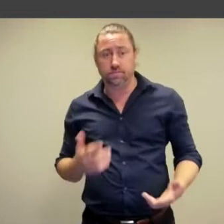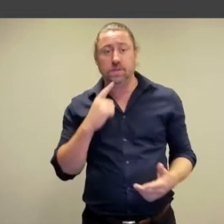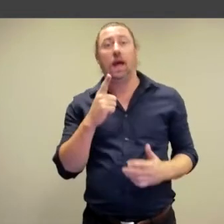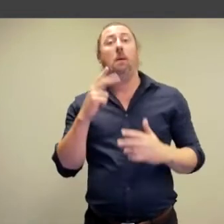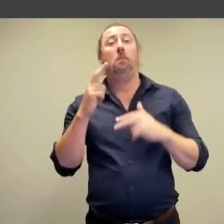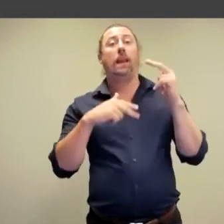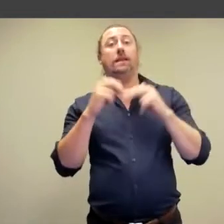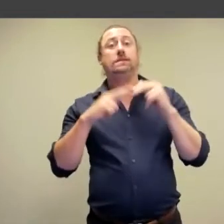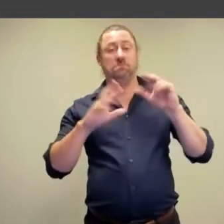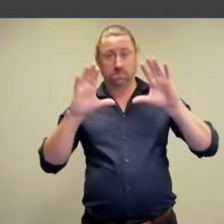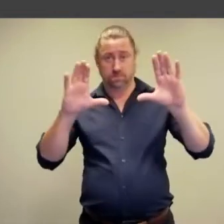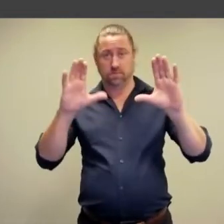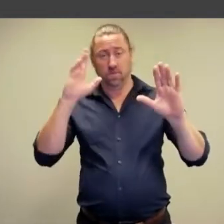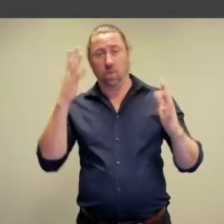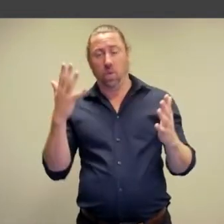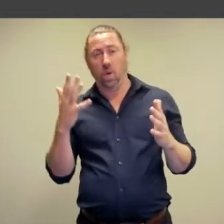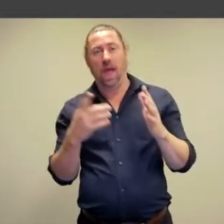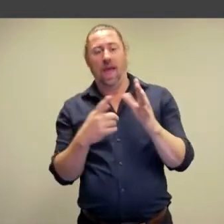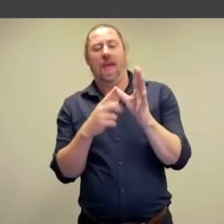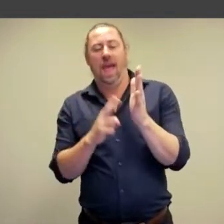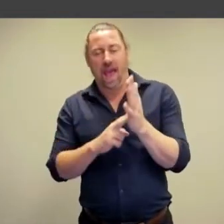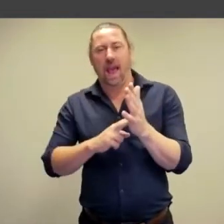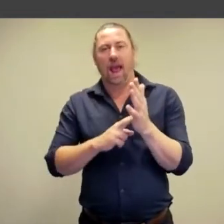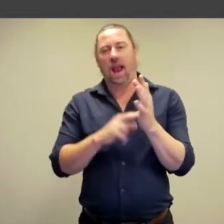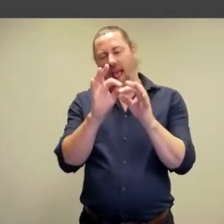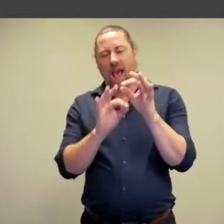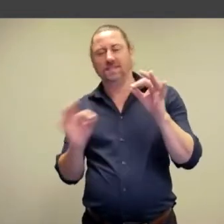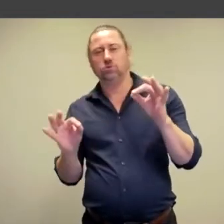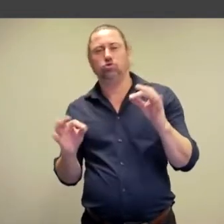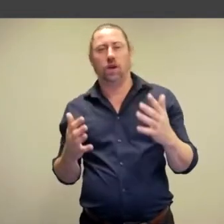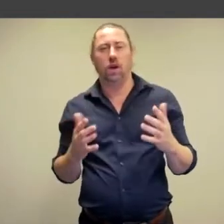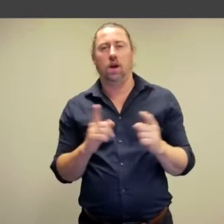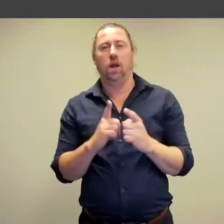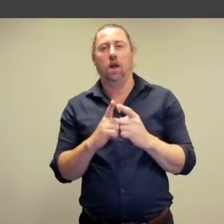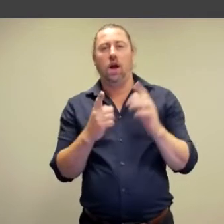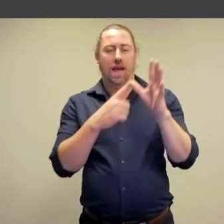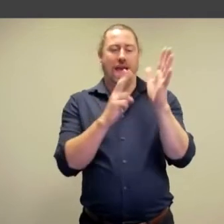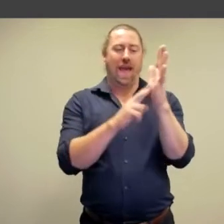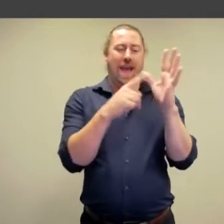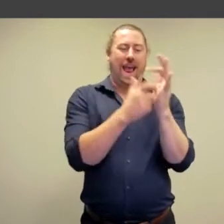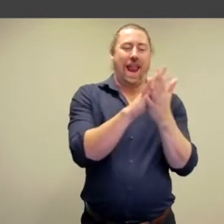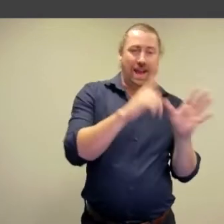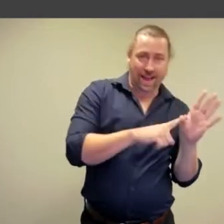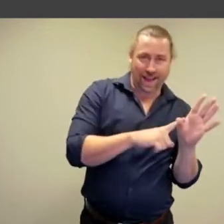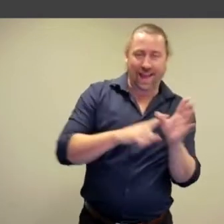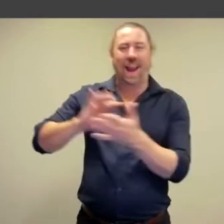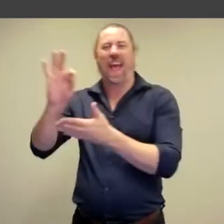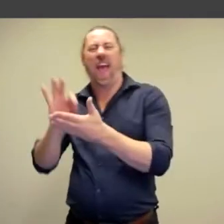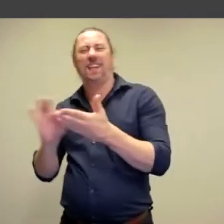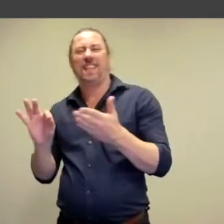called an architecture, a kind of squishing together of